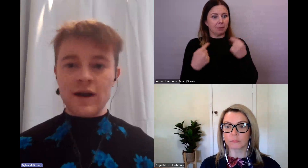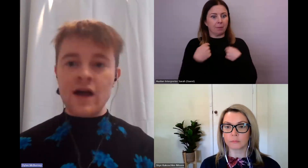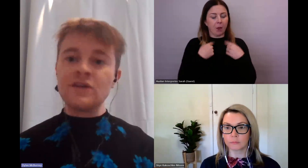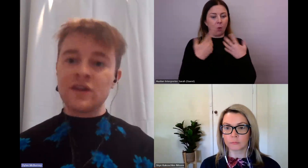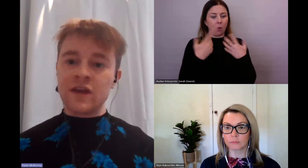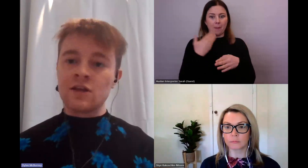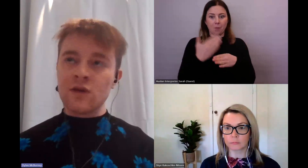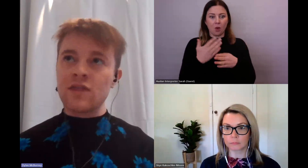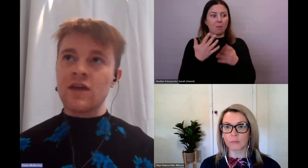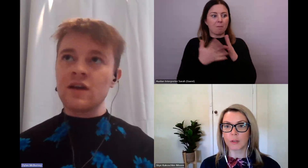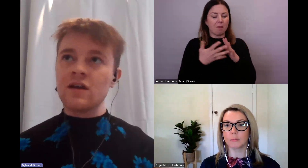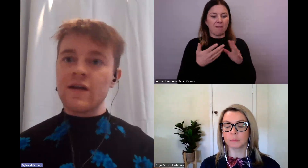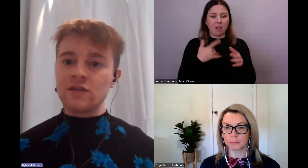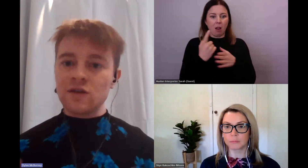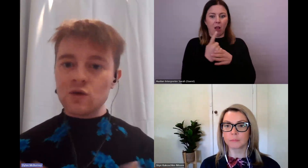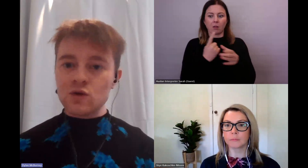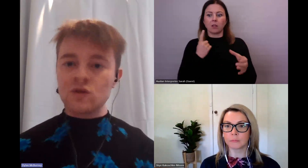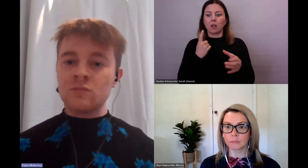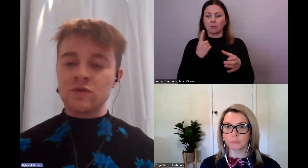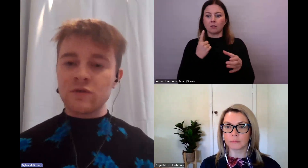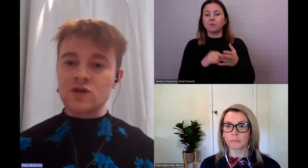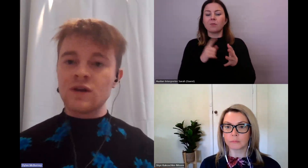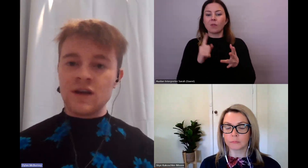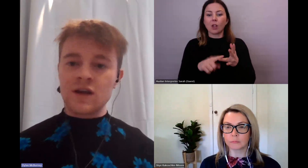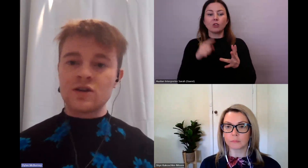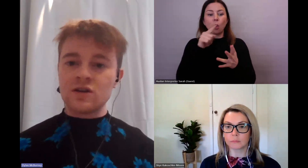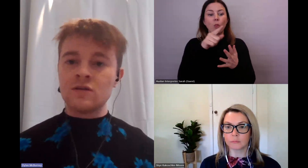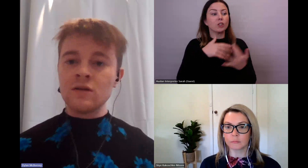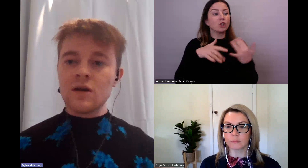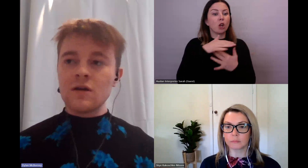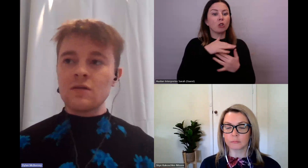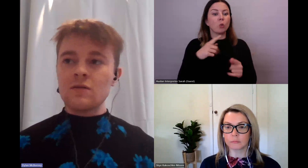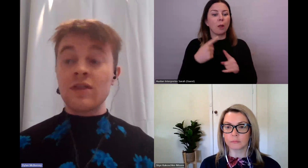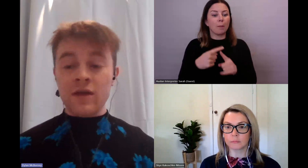quite isolating. So I think that social and professional connection with other